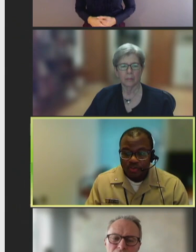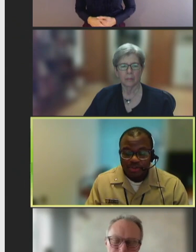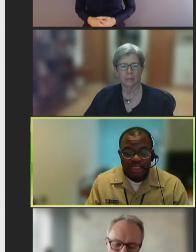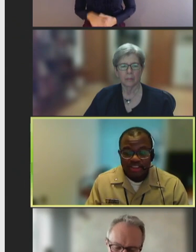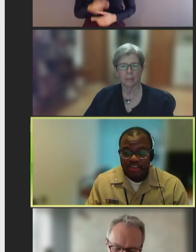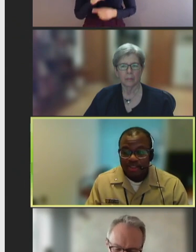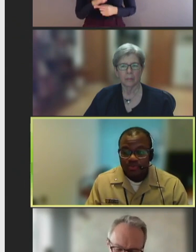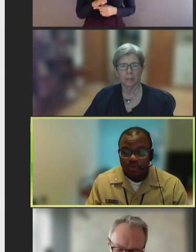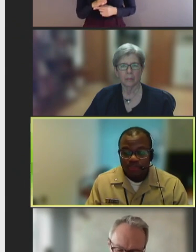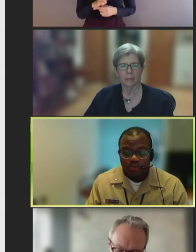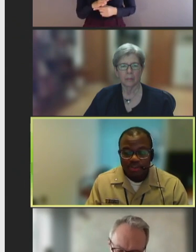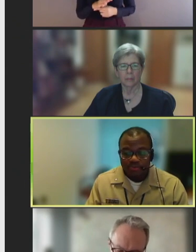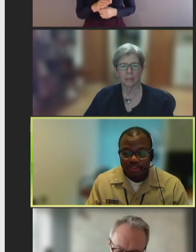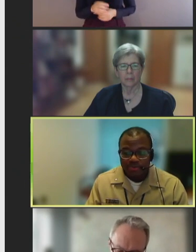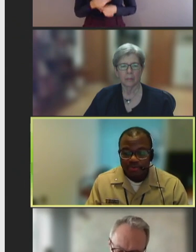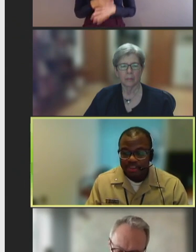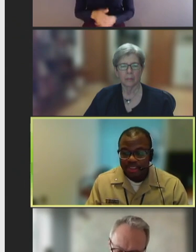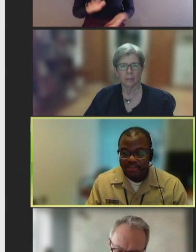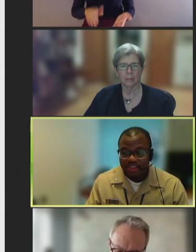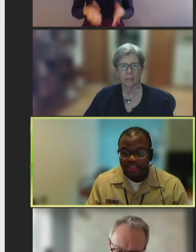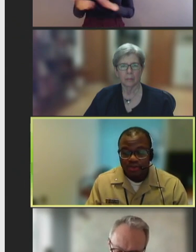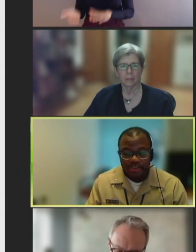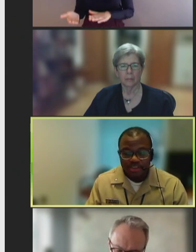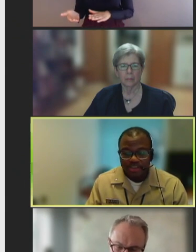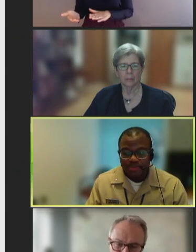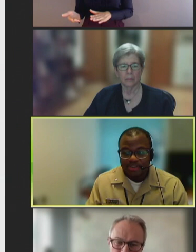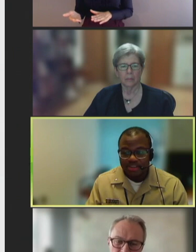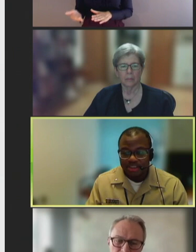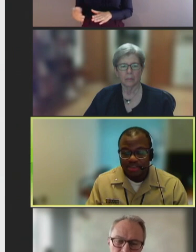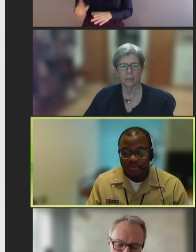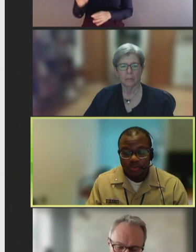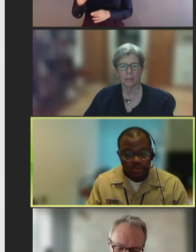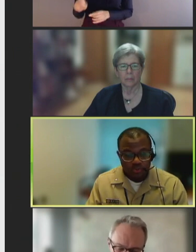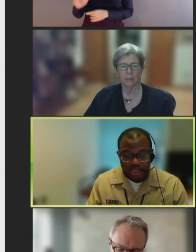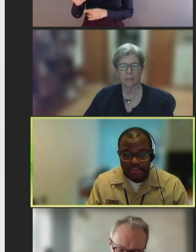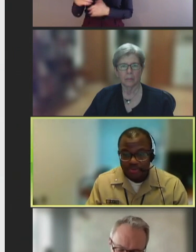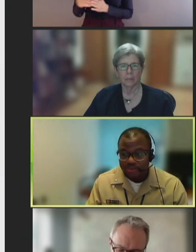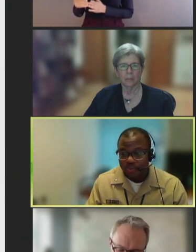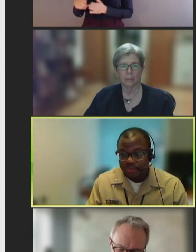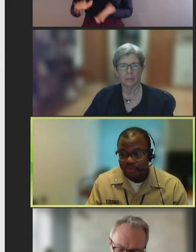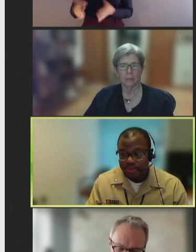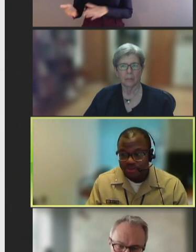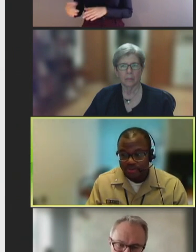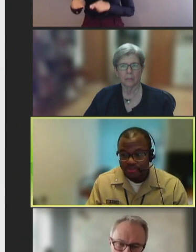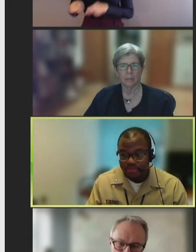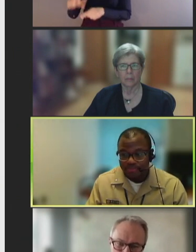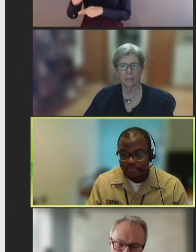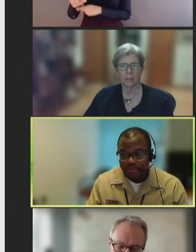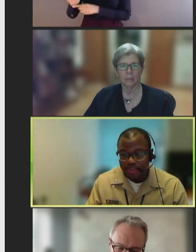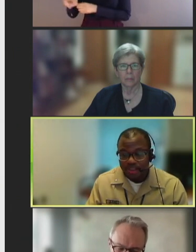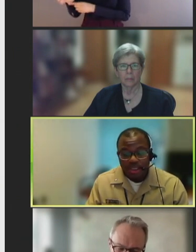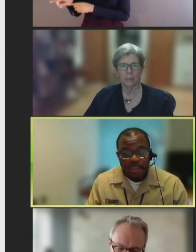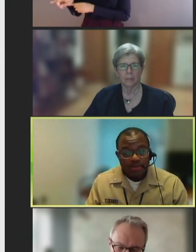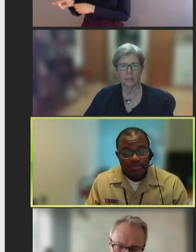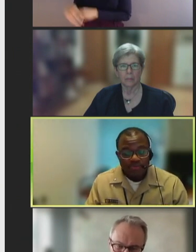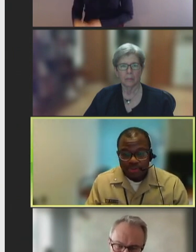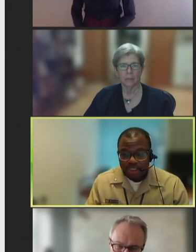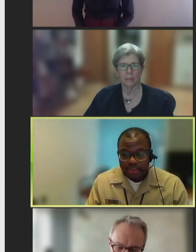with an estimated 1.3 million deaths attributed to TB disease worldwide during 2022. Before the onset